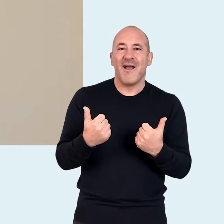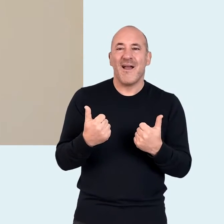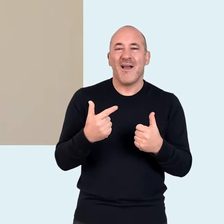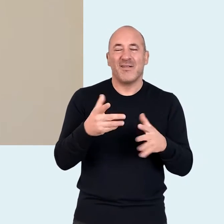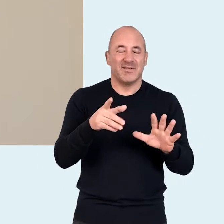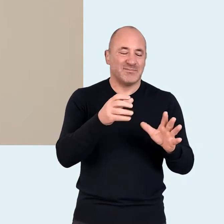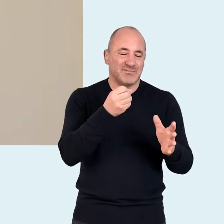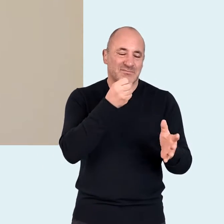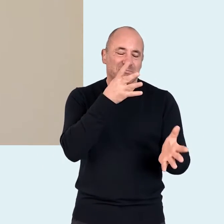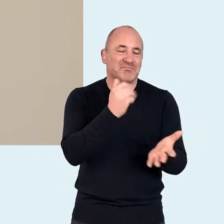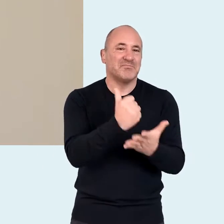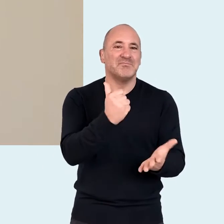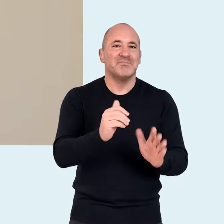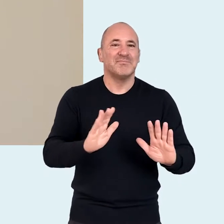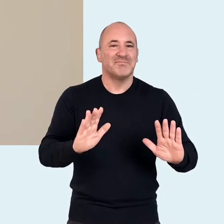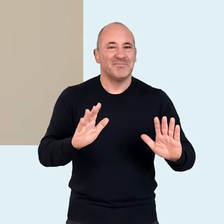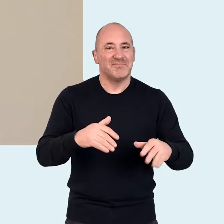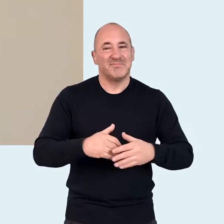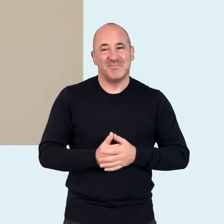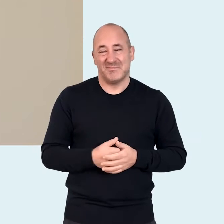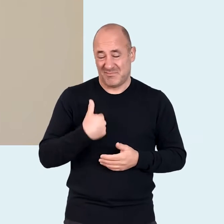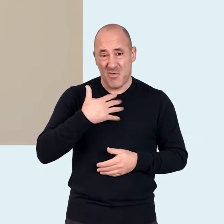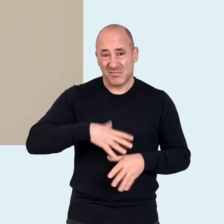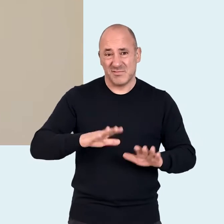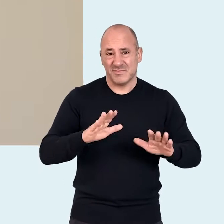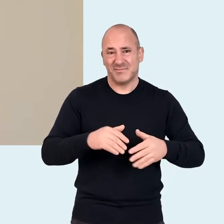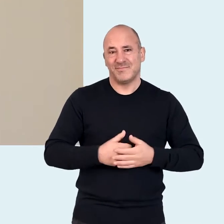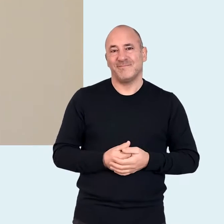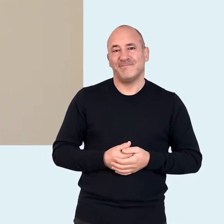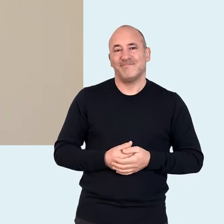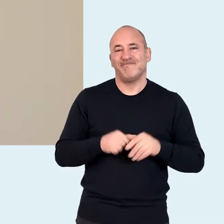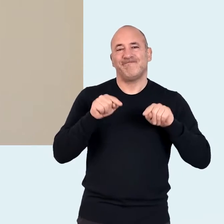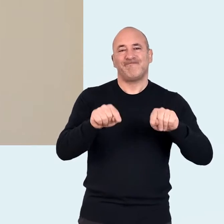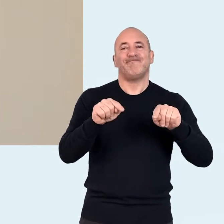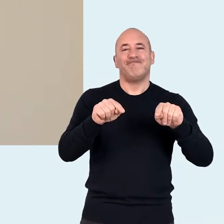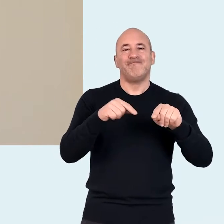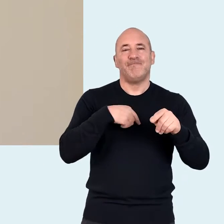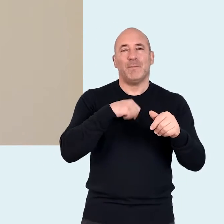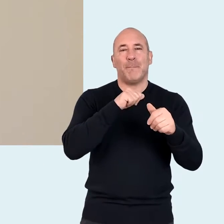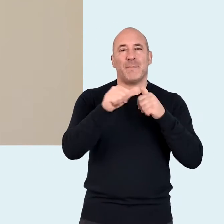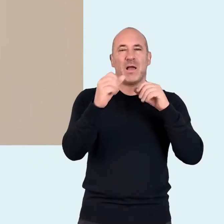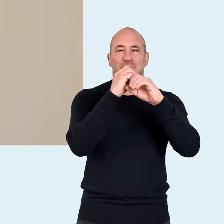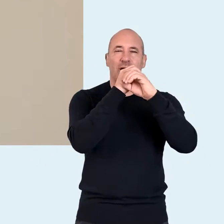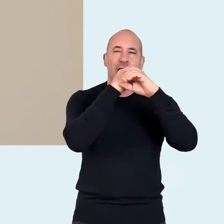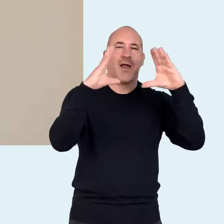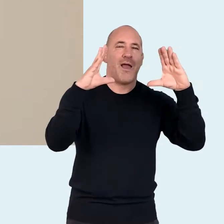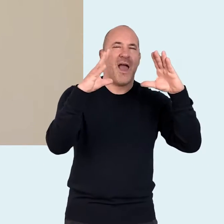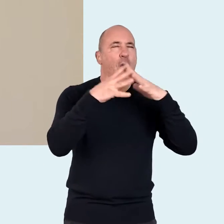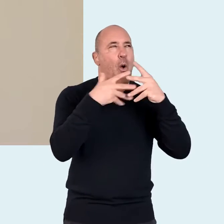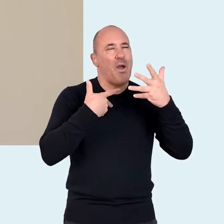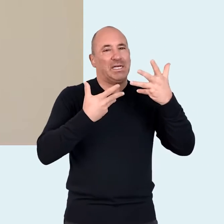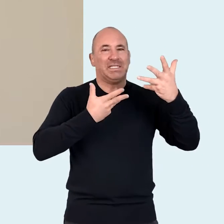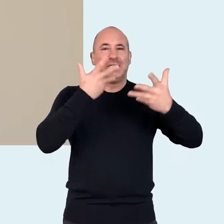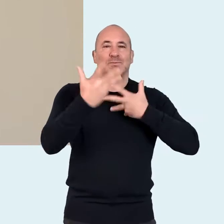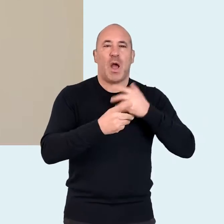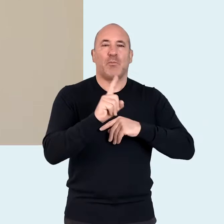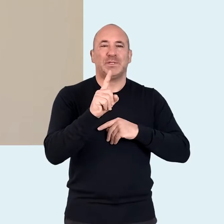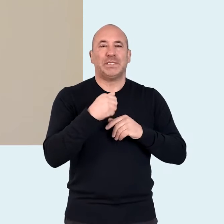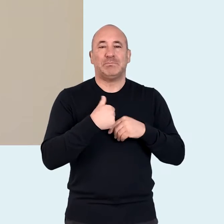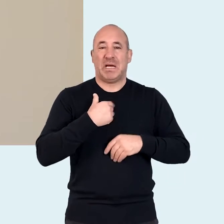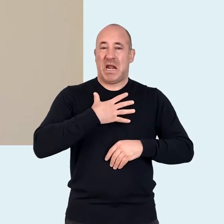feels comfortable, that's fantastic. That's what we want. In that way, I think the best